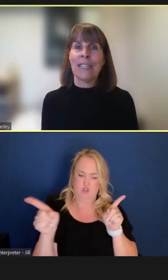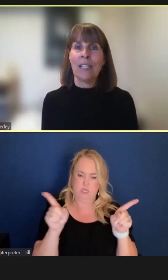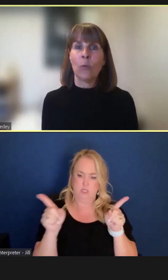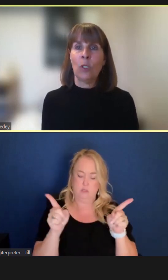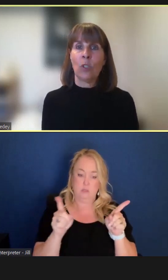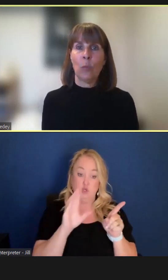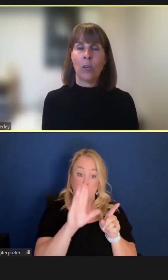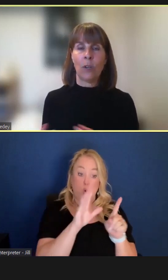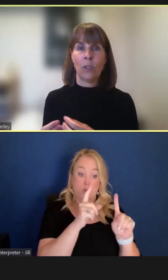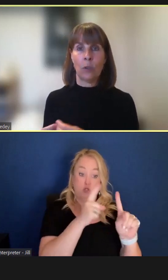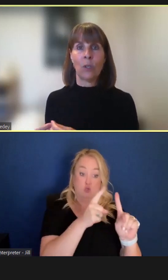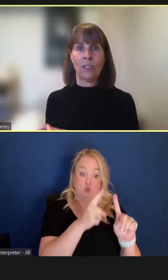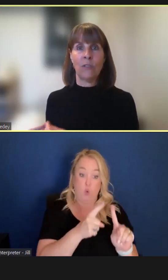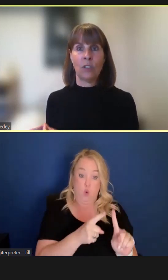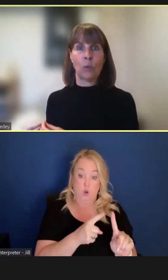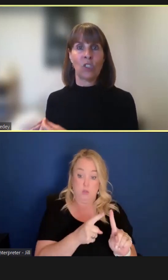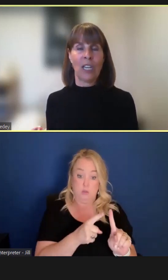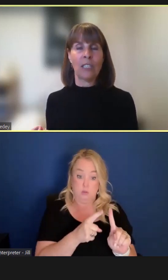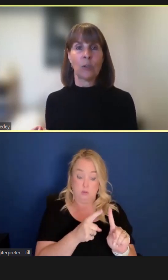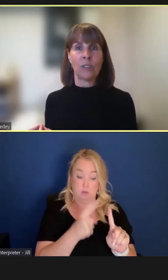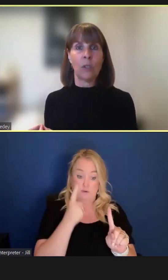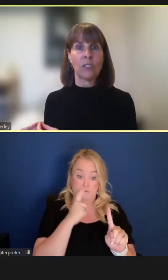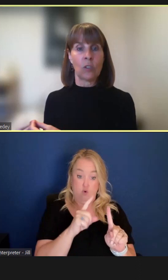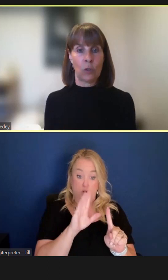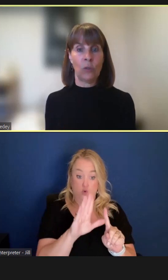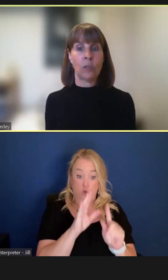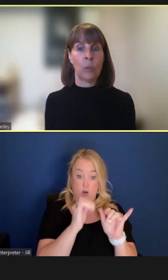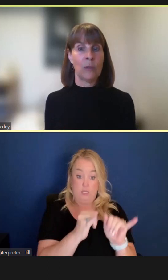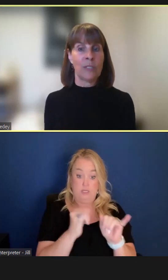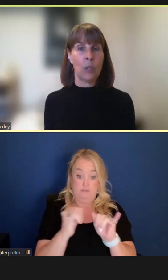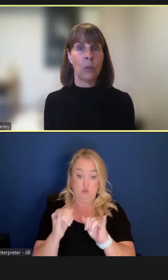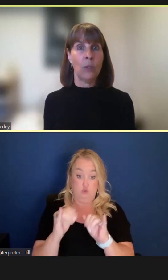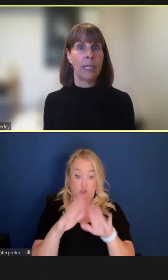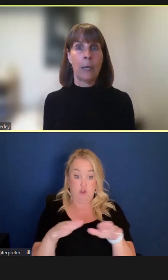when you compare your individual child's results to the normative sample are